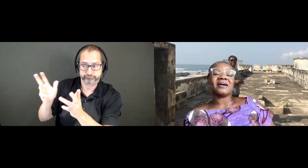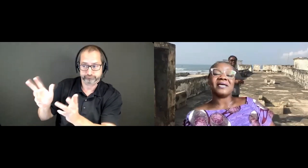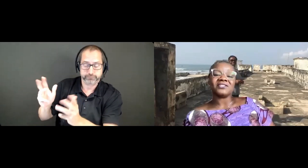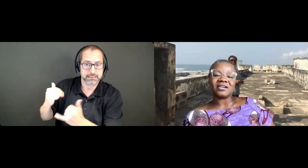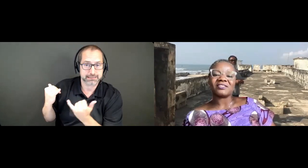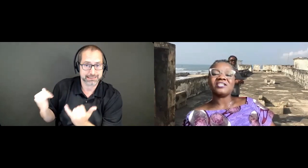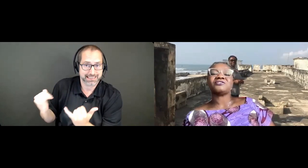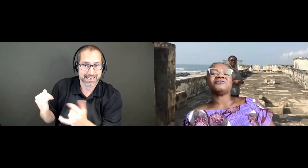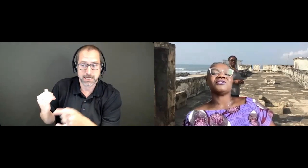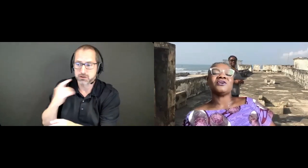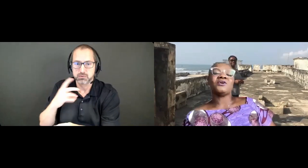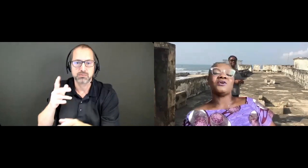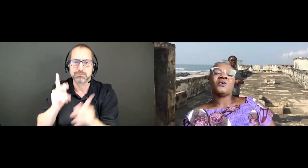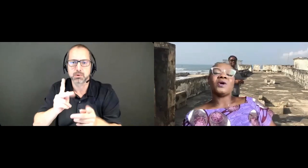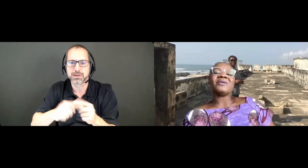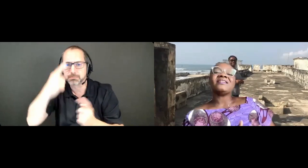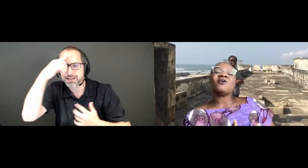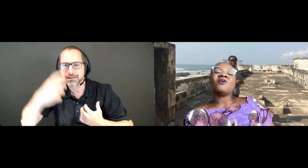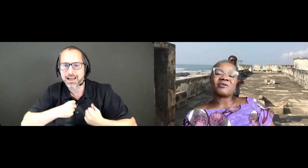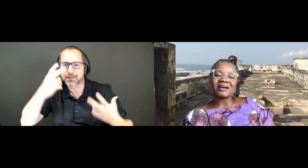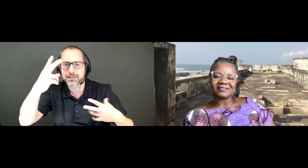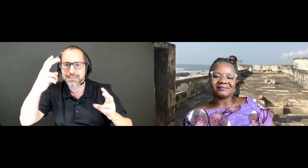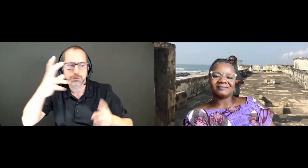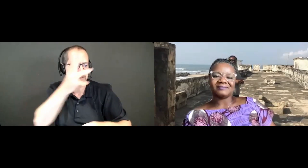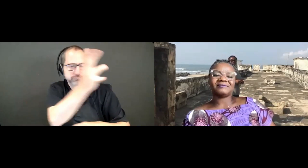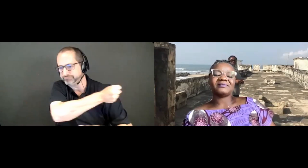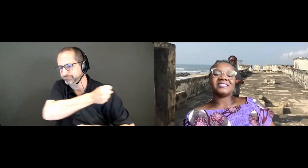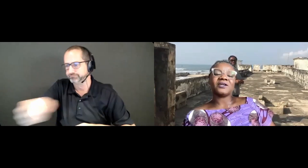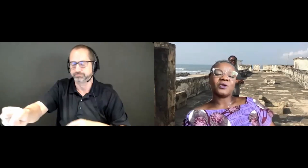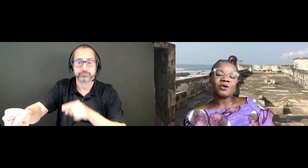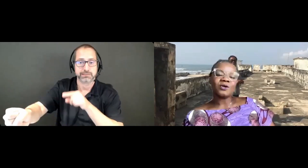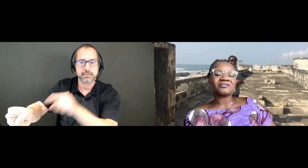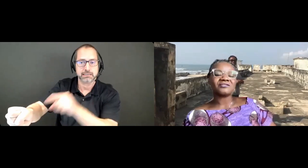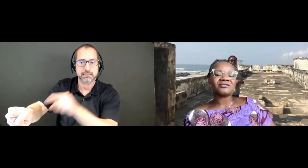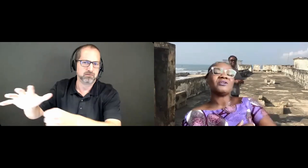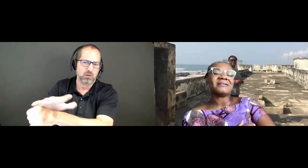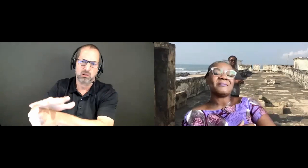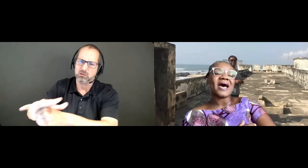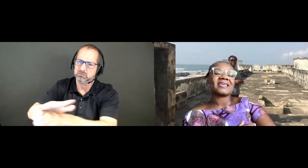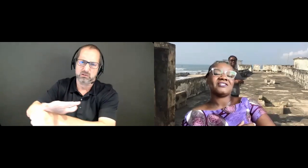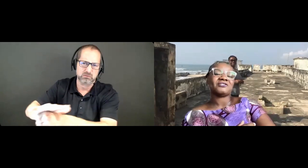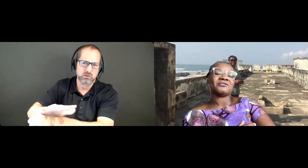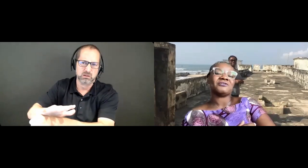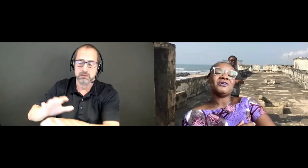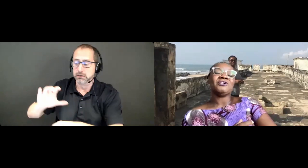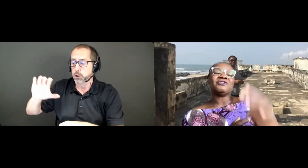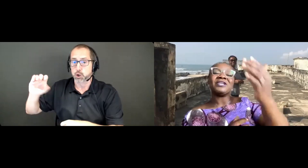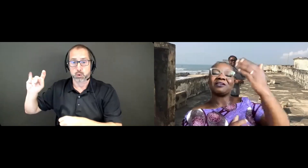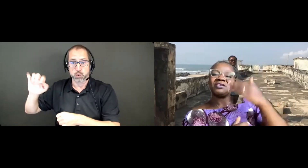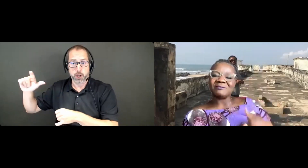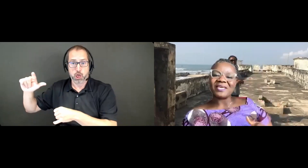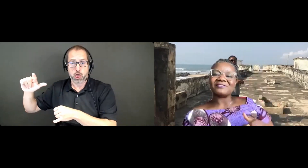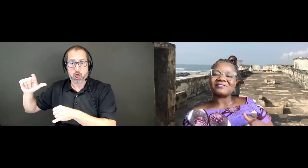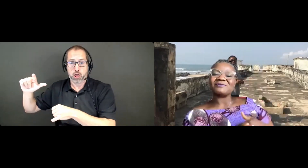mental health issues, were being overcrowded. The colonials resulted back into doing community-based